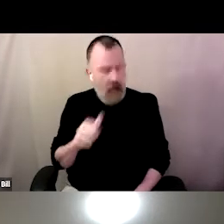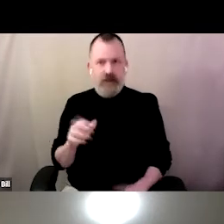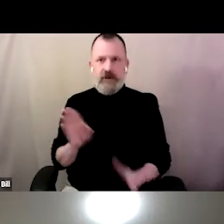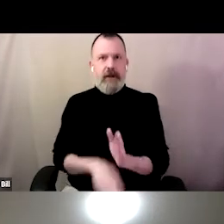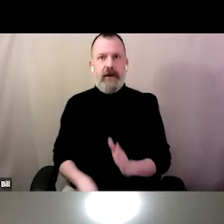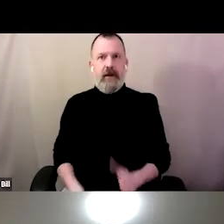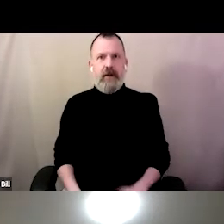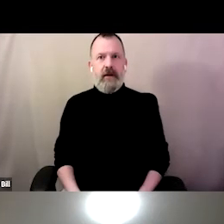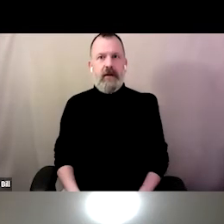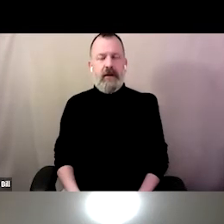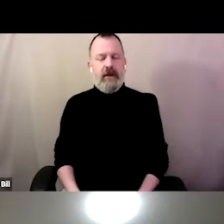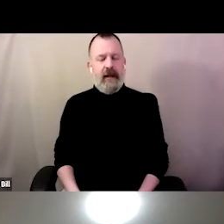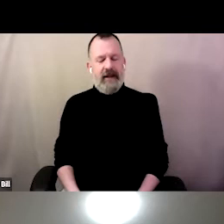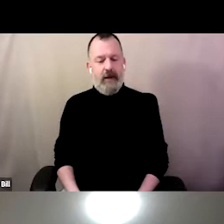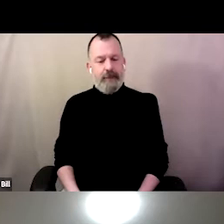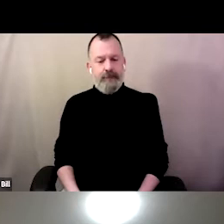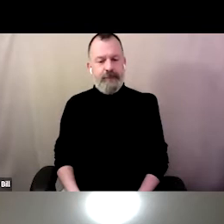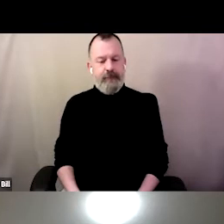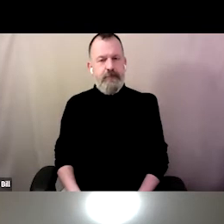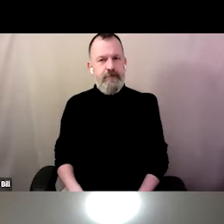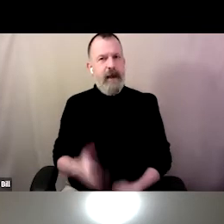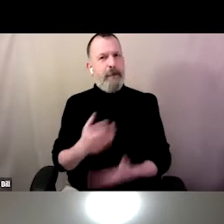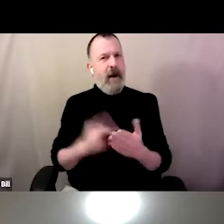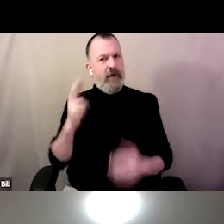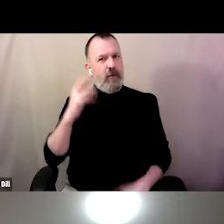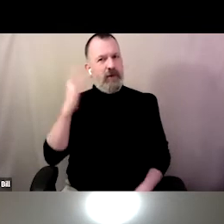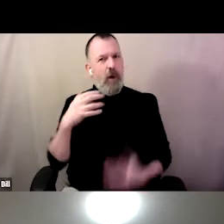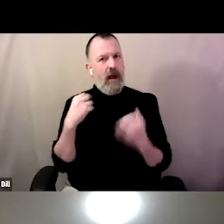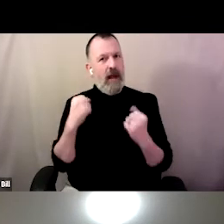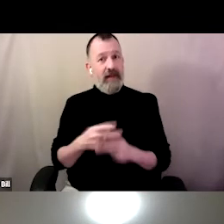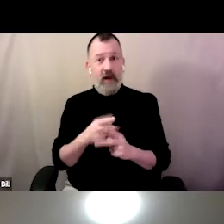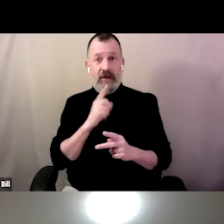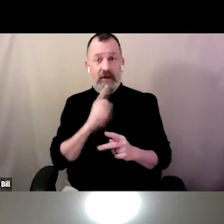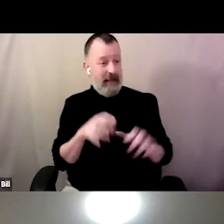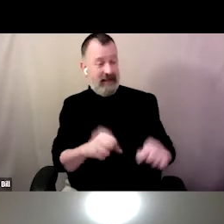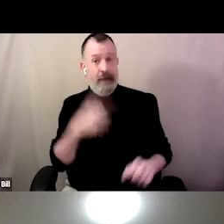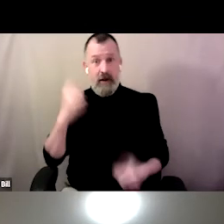CalebBarlow: You know, part of the reason why healthcare is getting attacked is because healthcare has a history of pain.